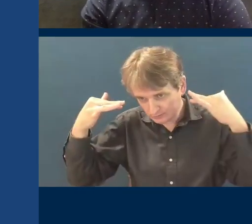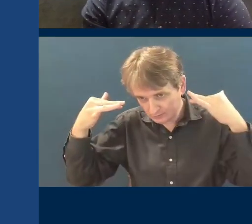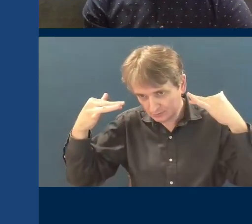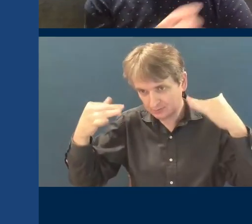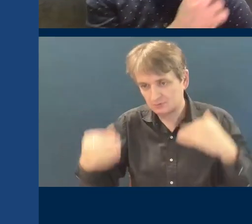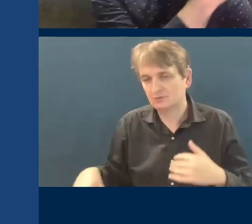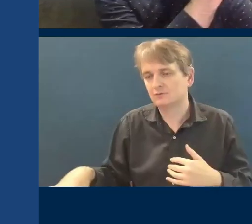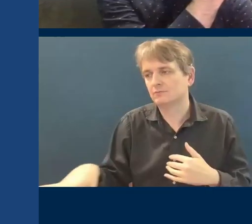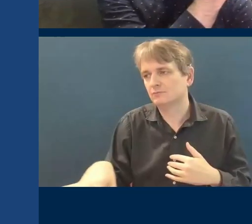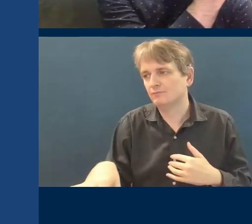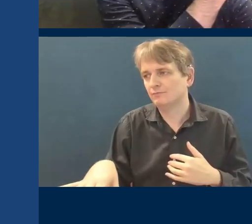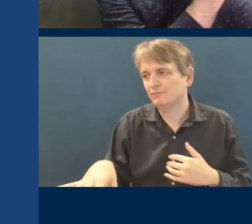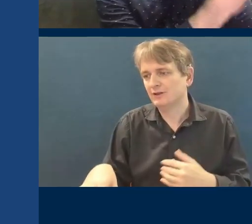There's a lot of background noise.